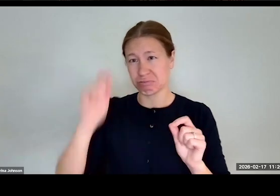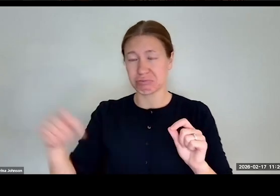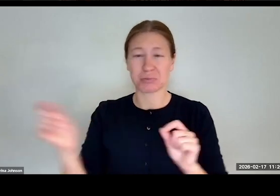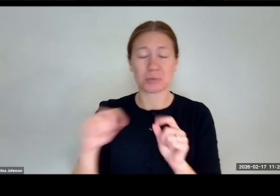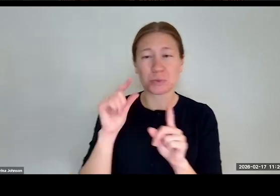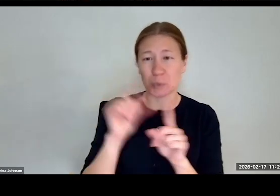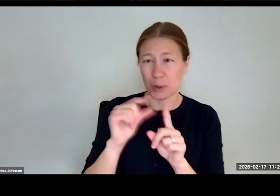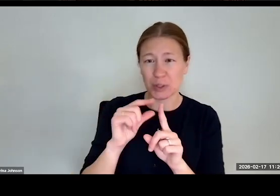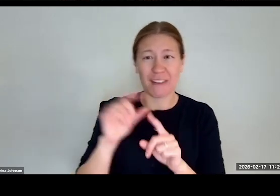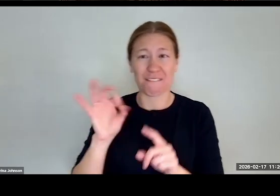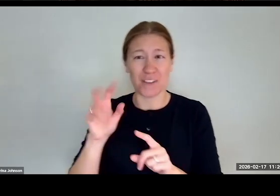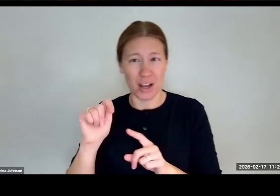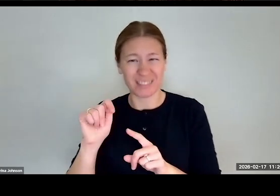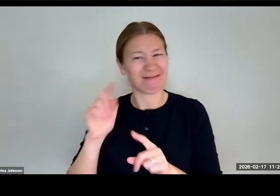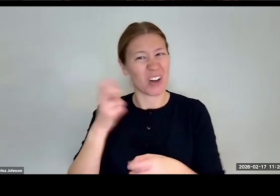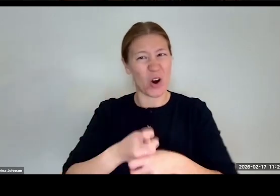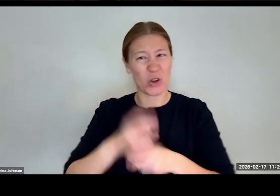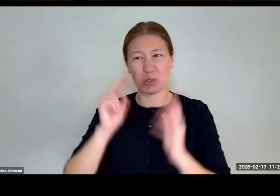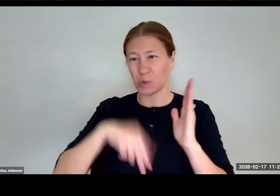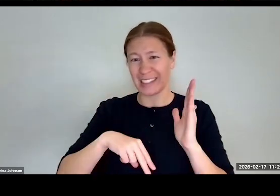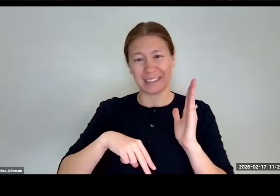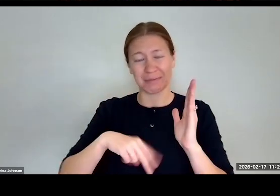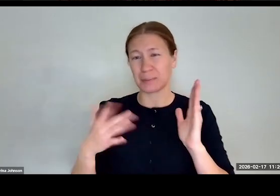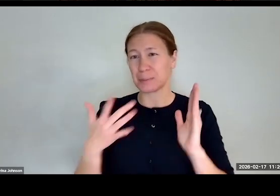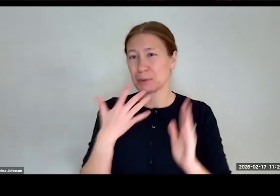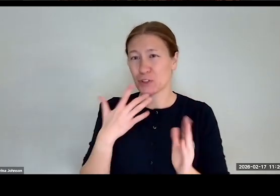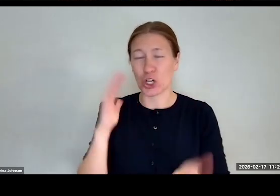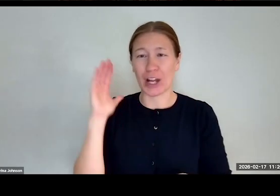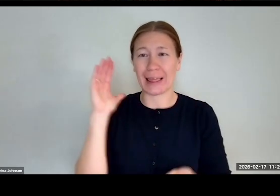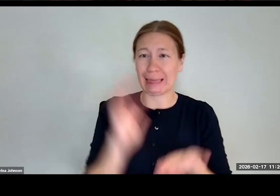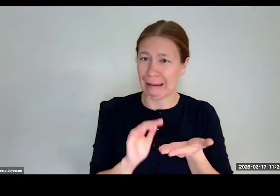Those are hard to read. So the more embellishment there is on a font,